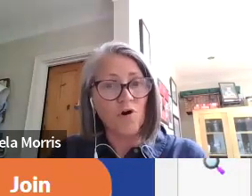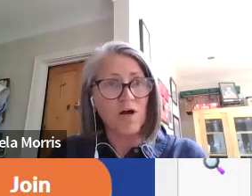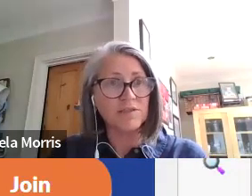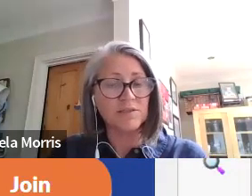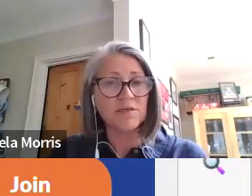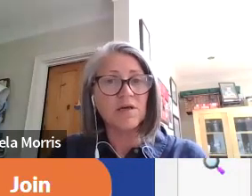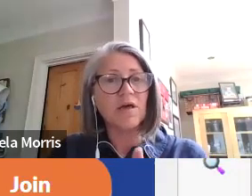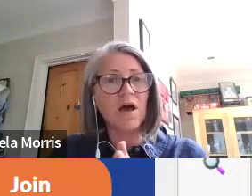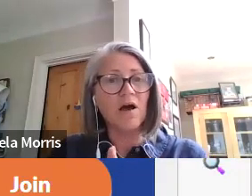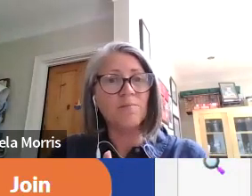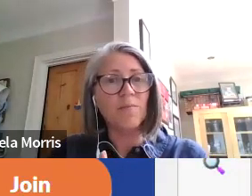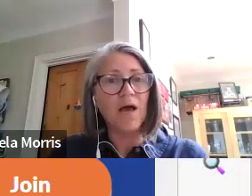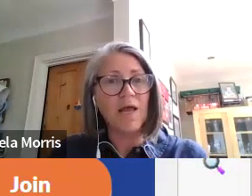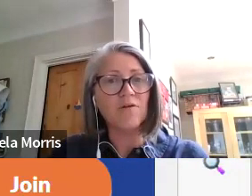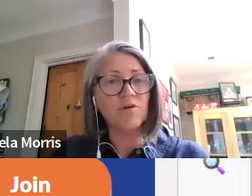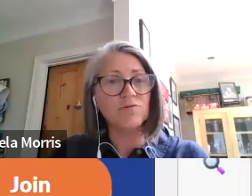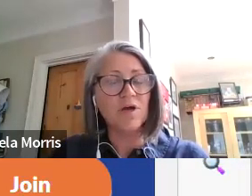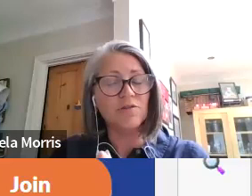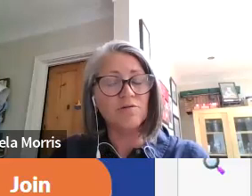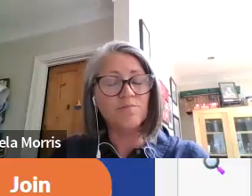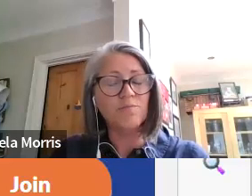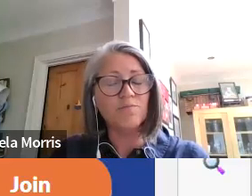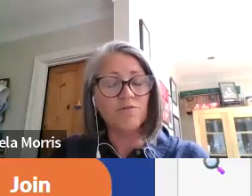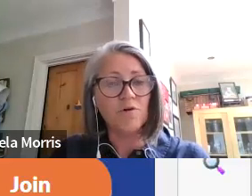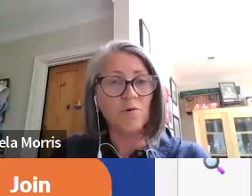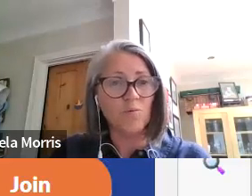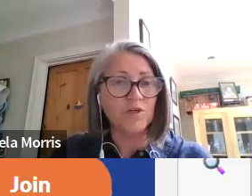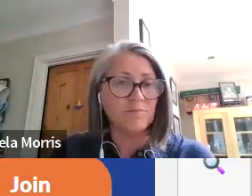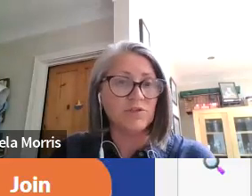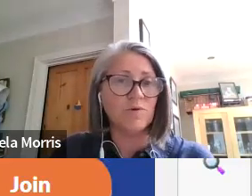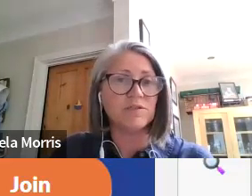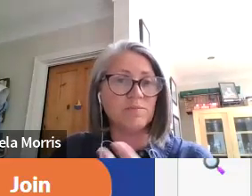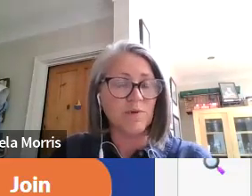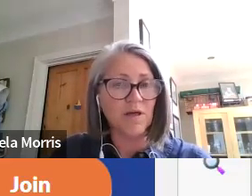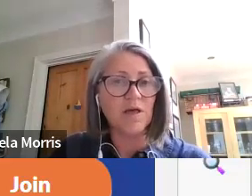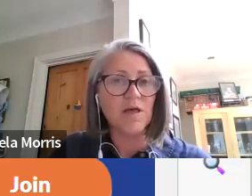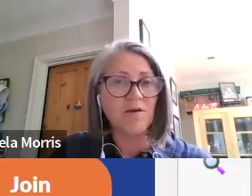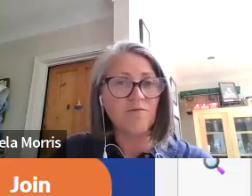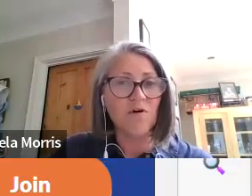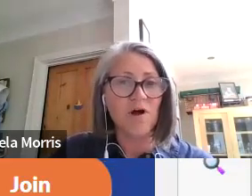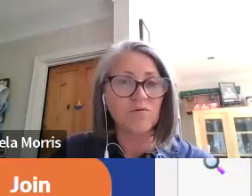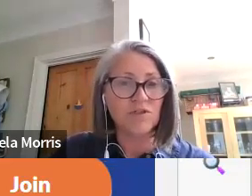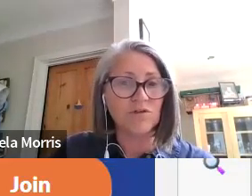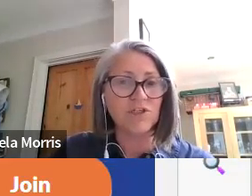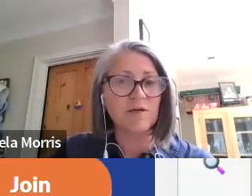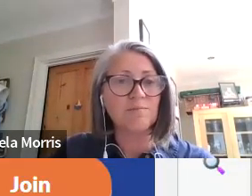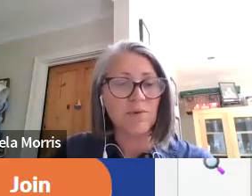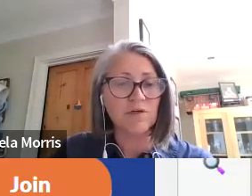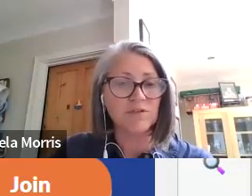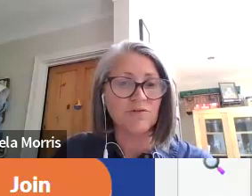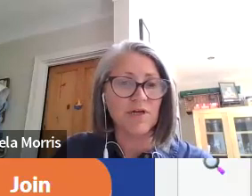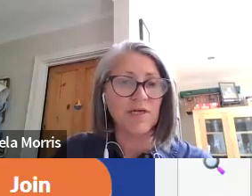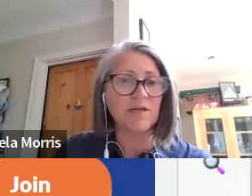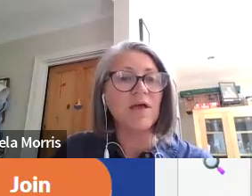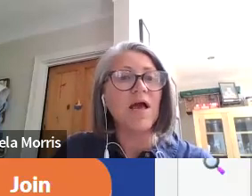for us and how the referral would come to us via audiology, past the screening.